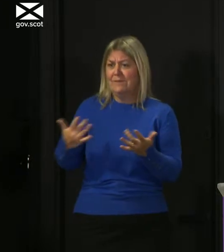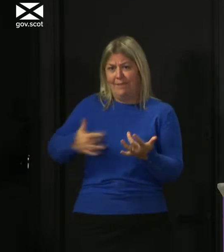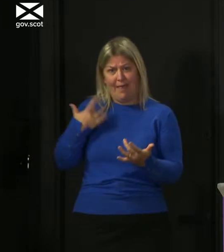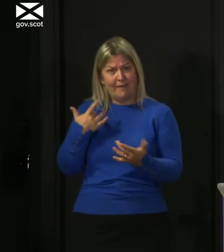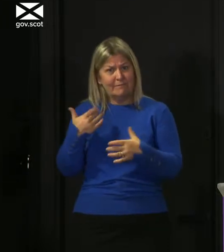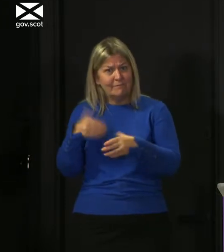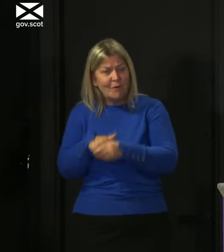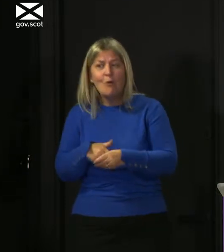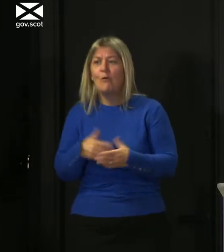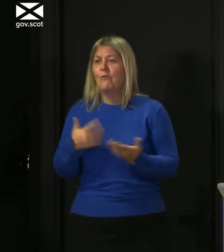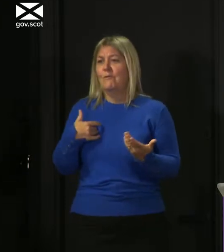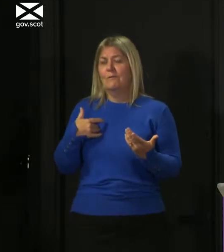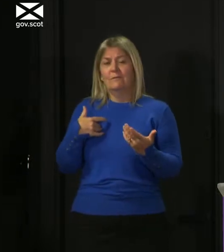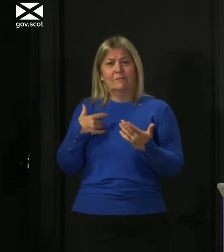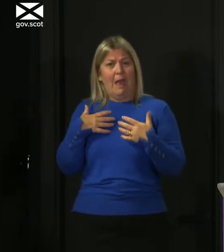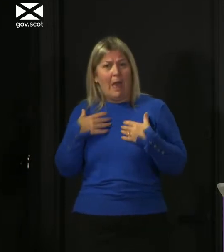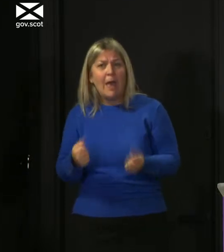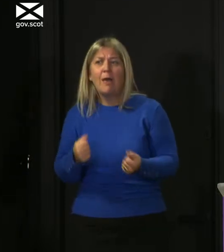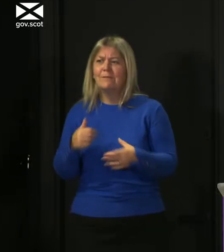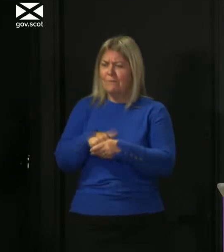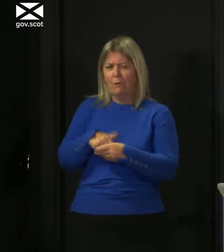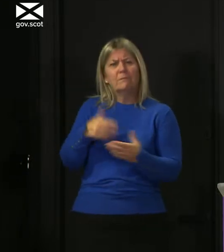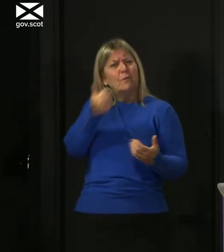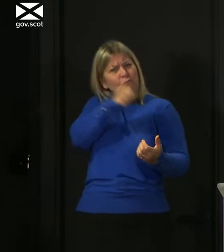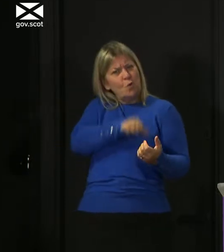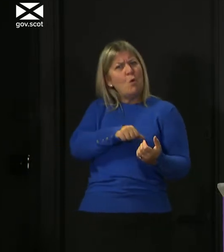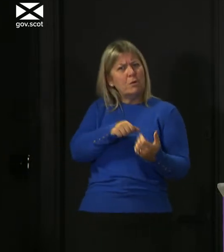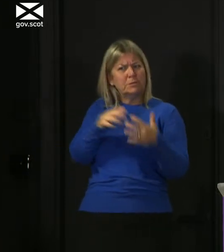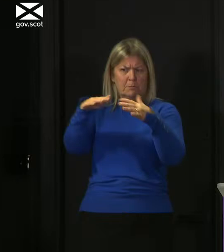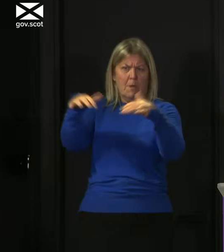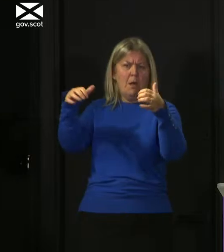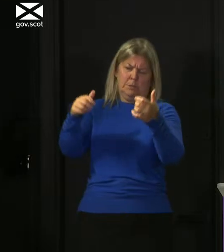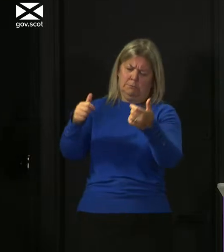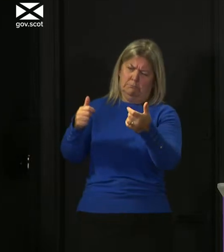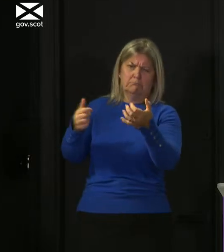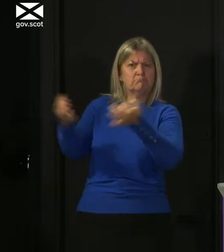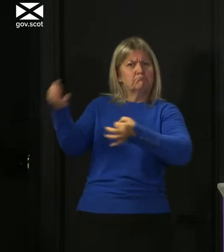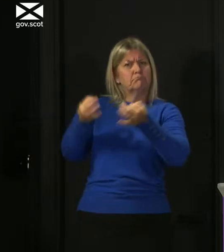I would hope, if, and I keep stressing if, because we have not taken decisions yet,